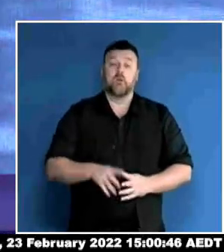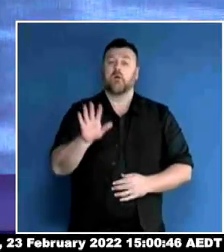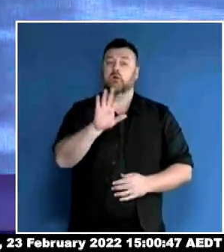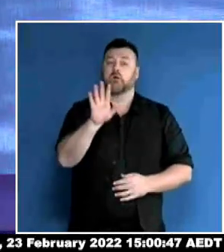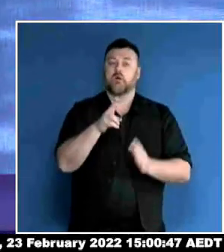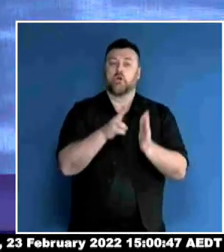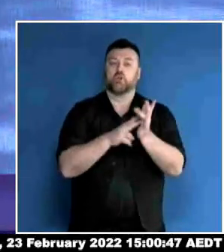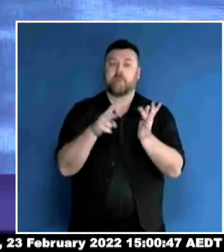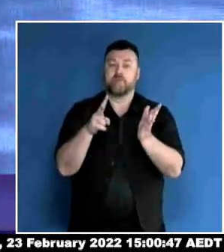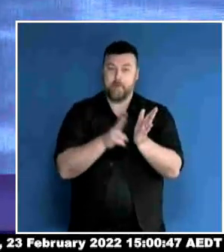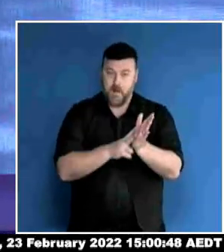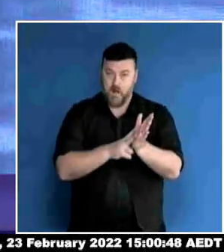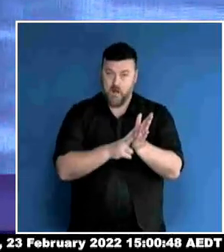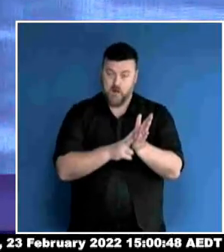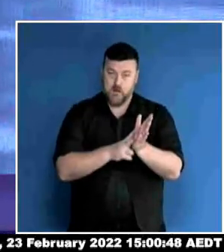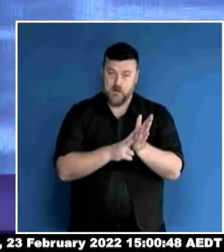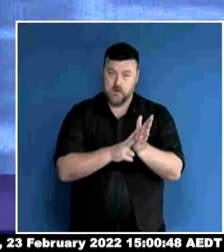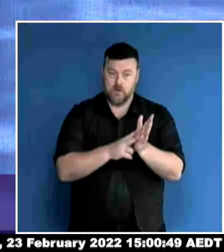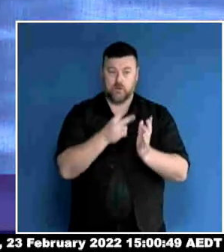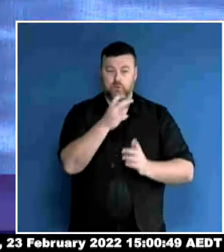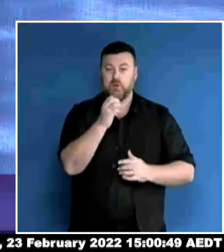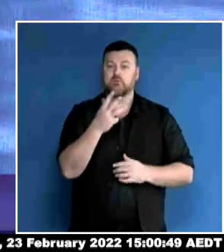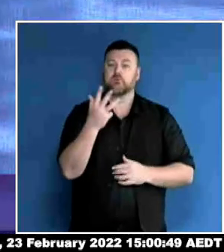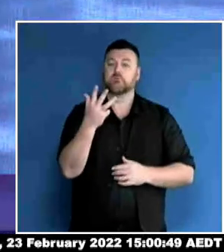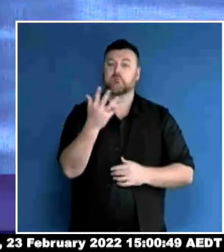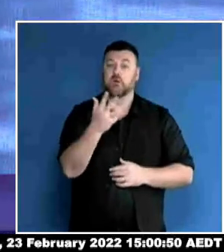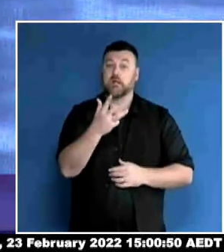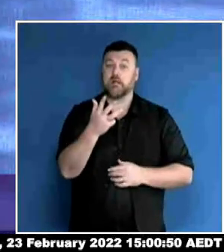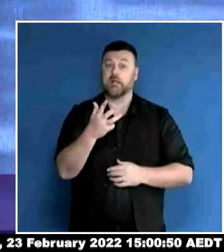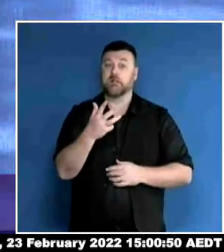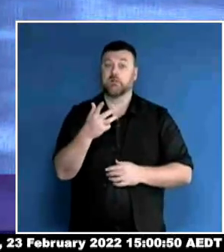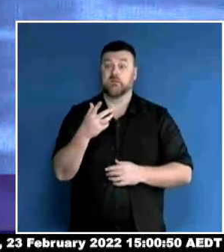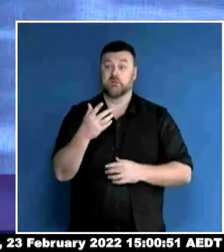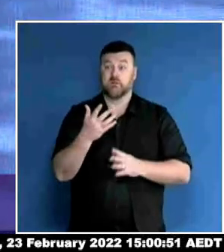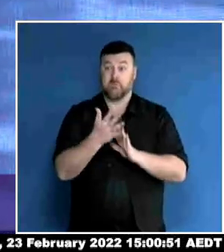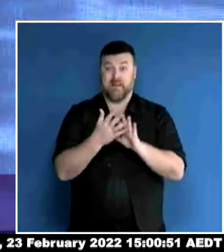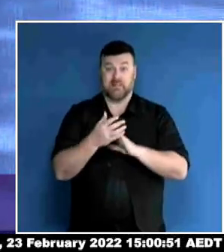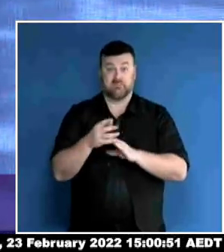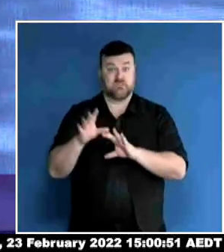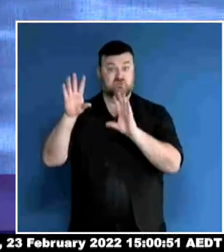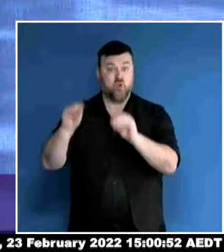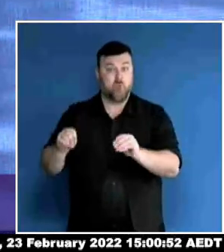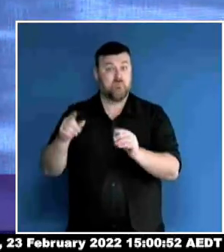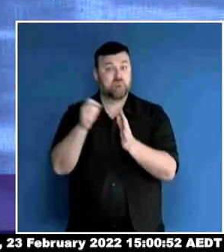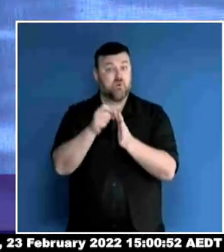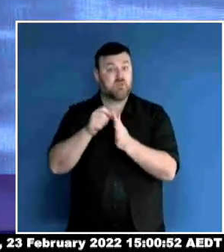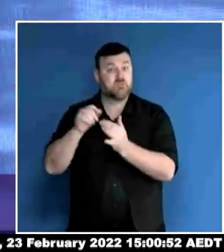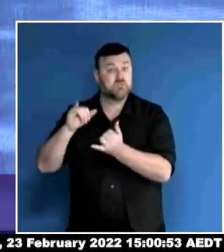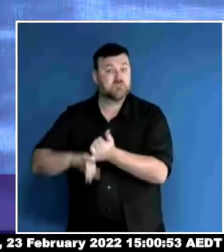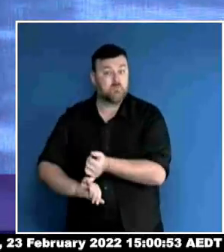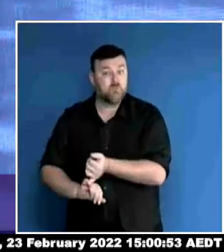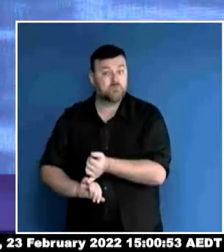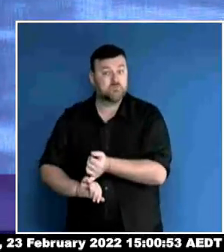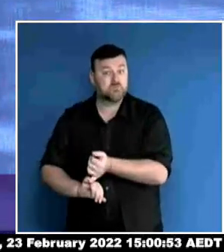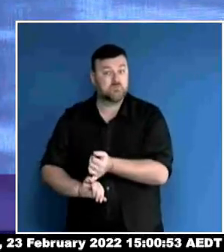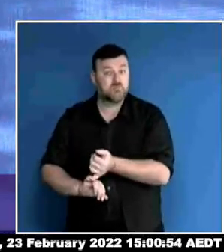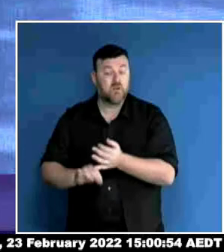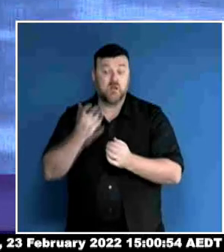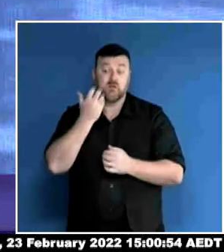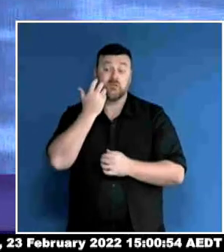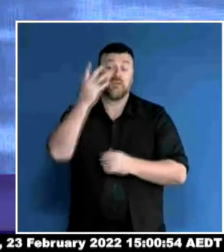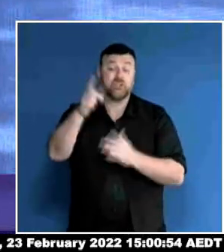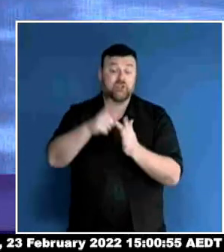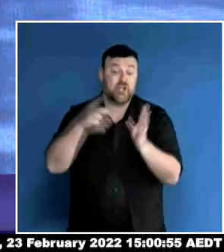calls. And by January or February in 2020, you told the Regional Manager you did not